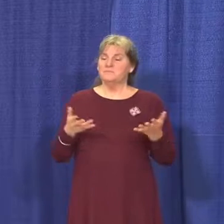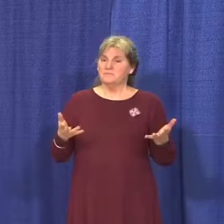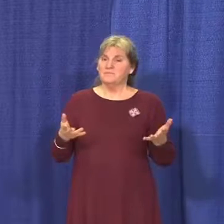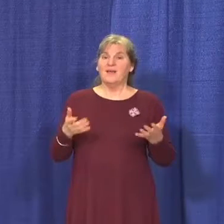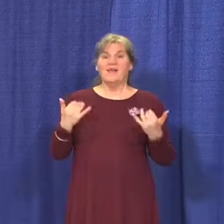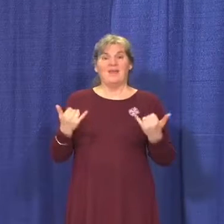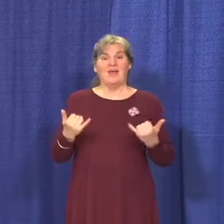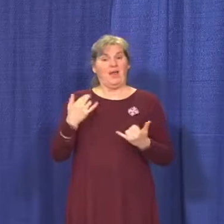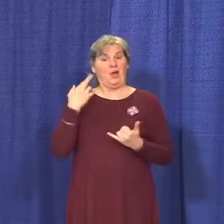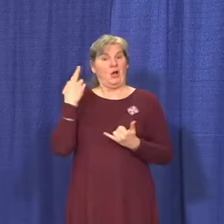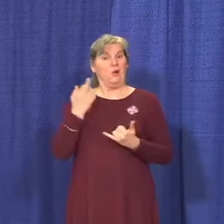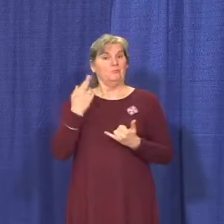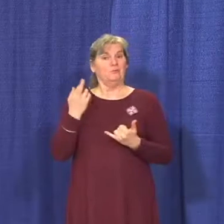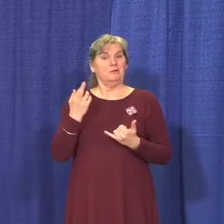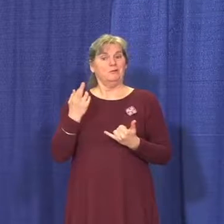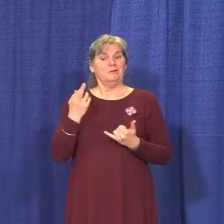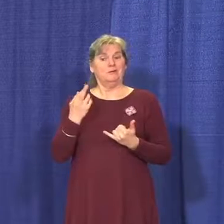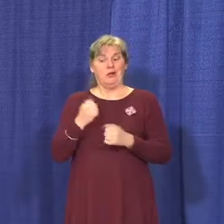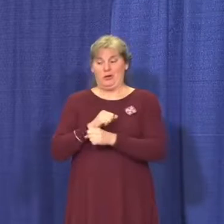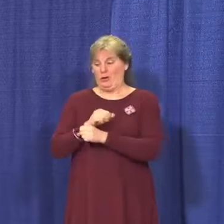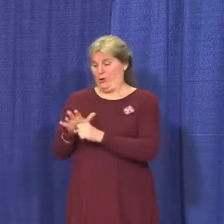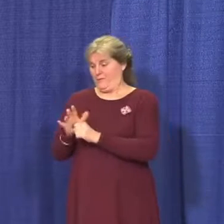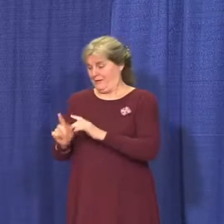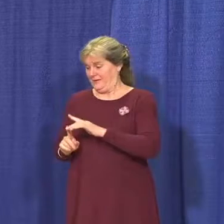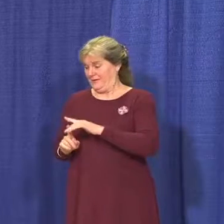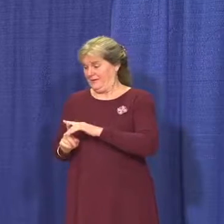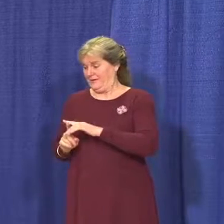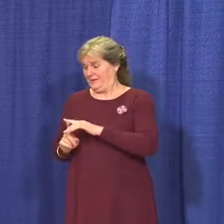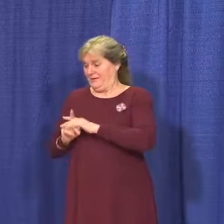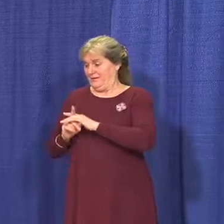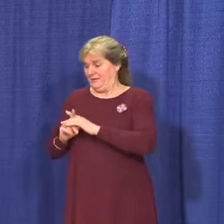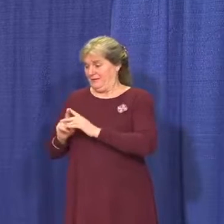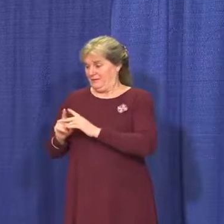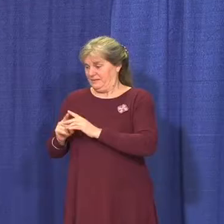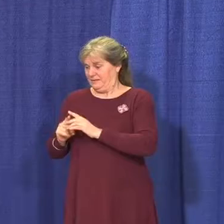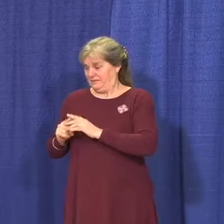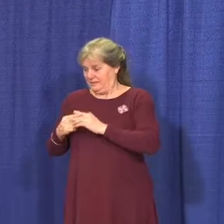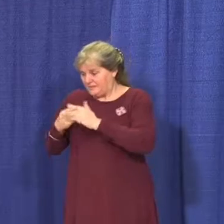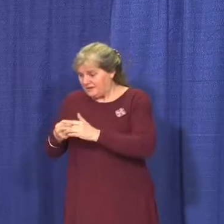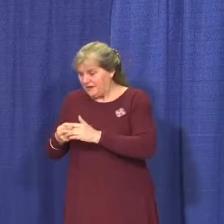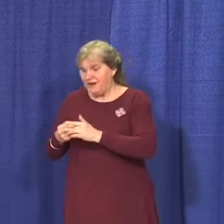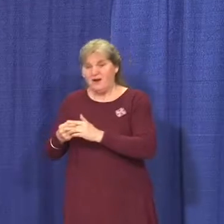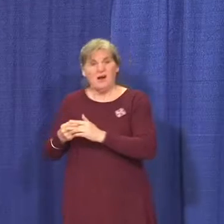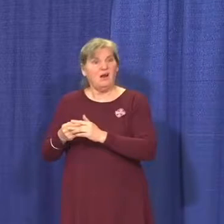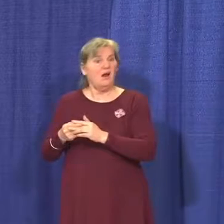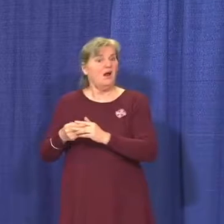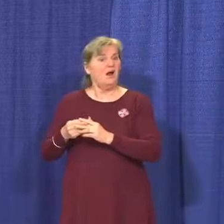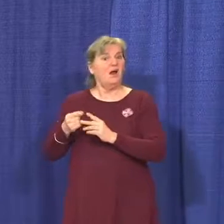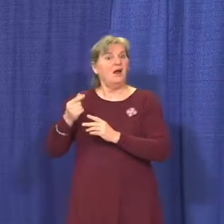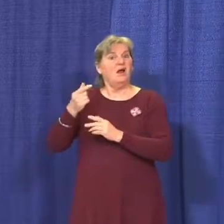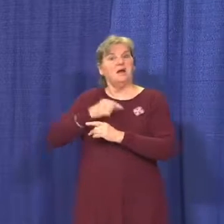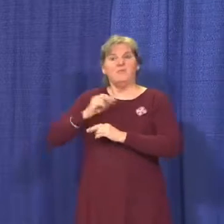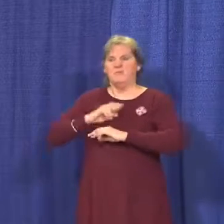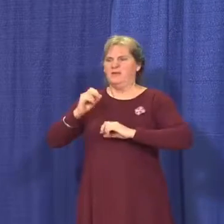That is why very early during this pandemic, our government acted quickly to provide relief to Canadians.